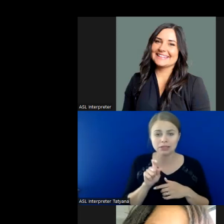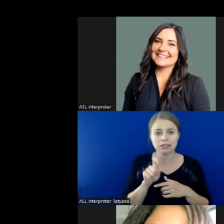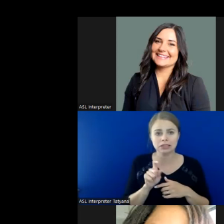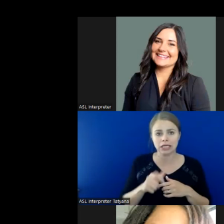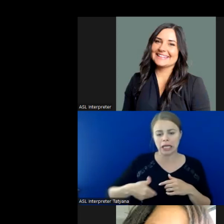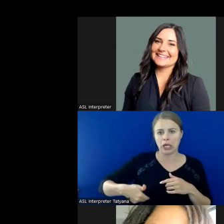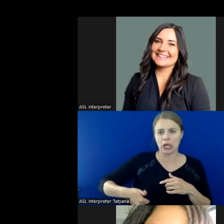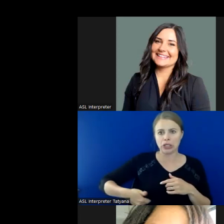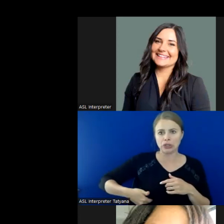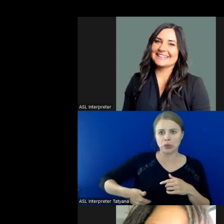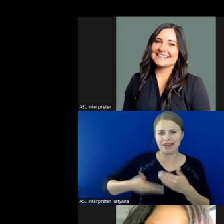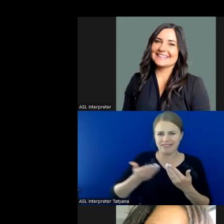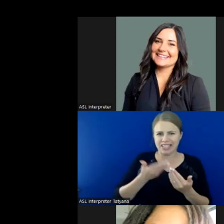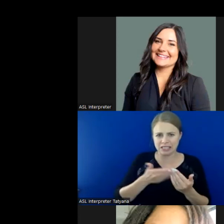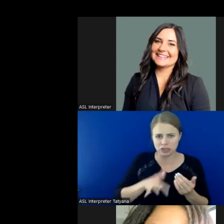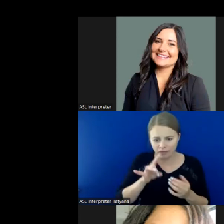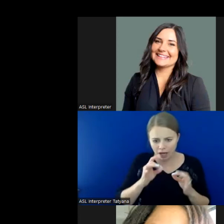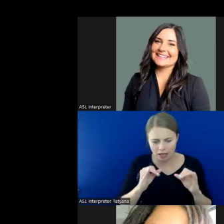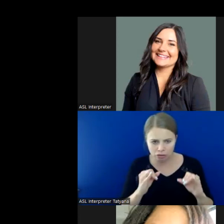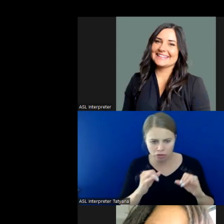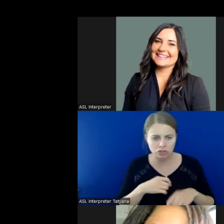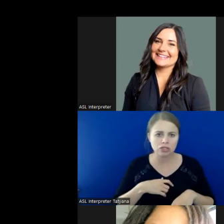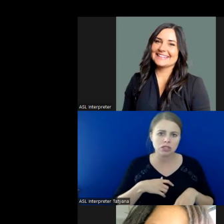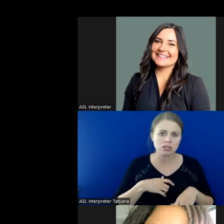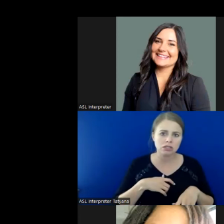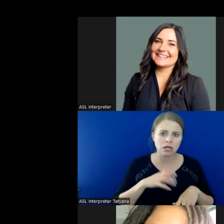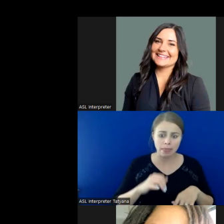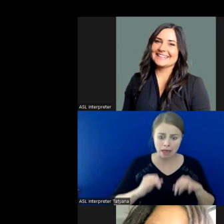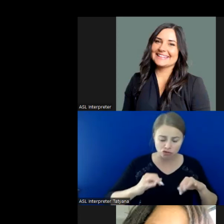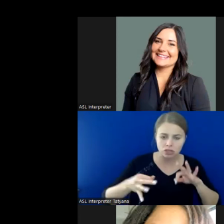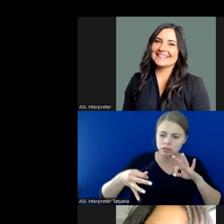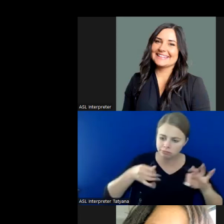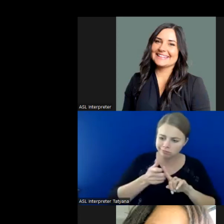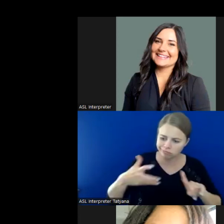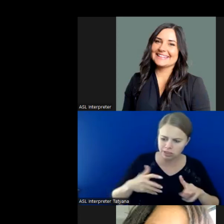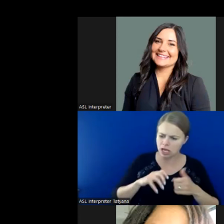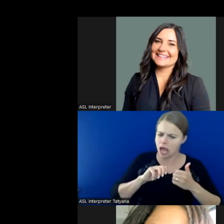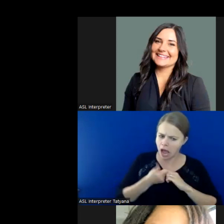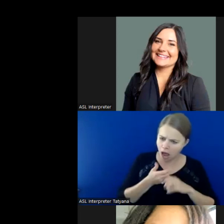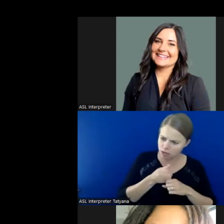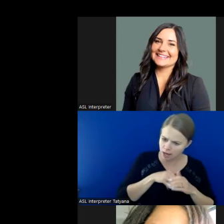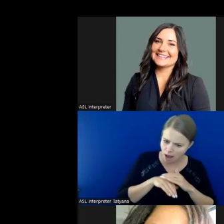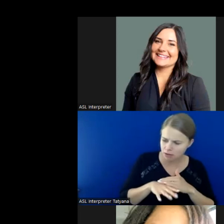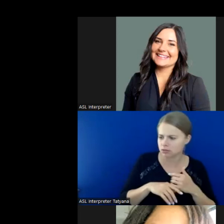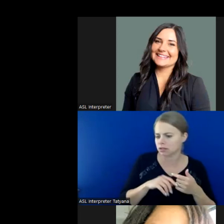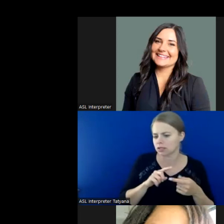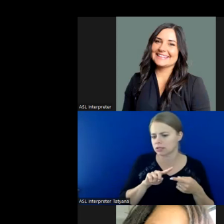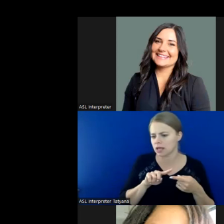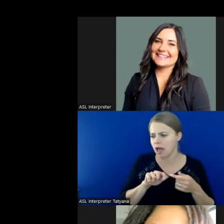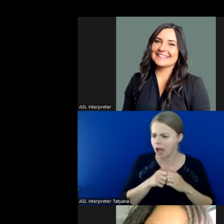easy to find instructions that describe how they're going to receive access or request access